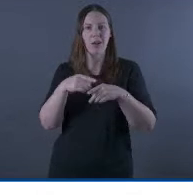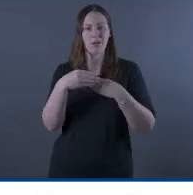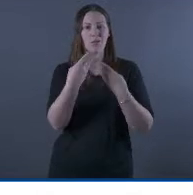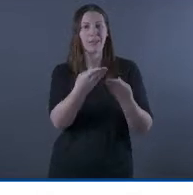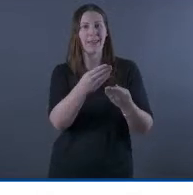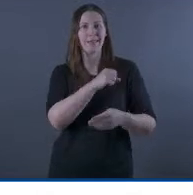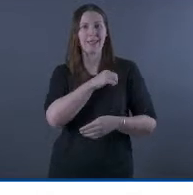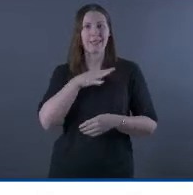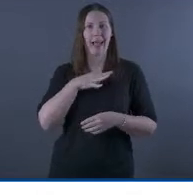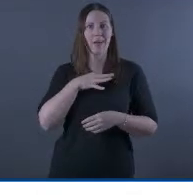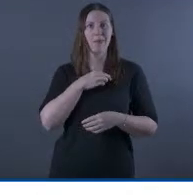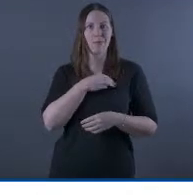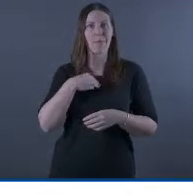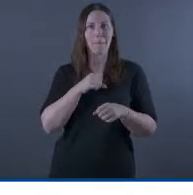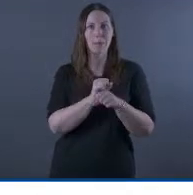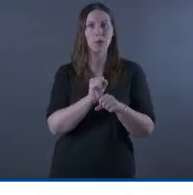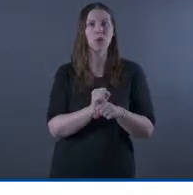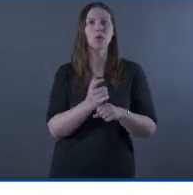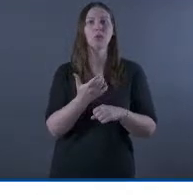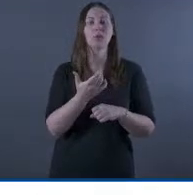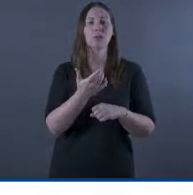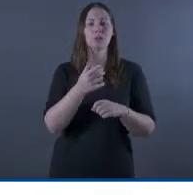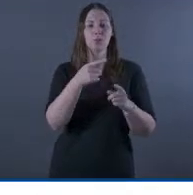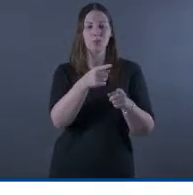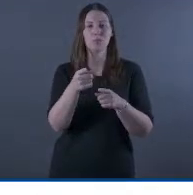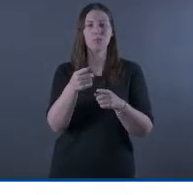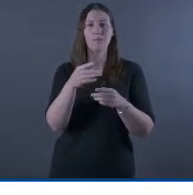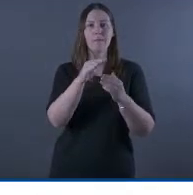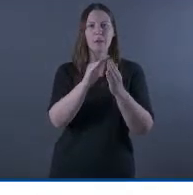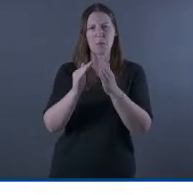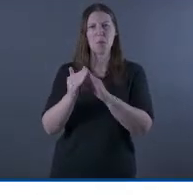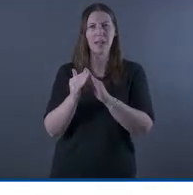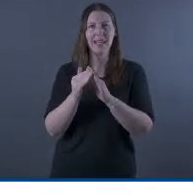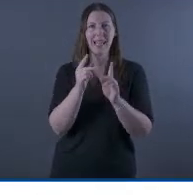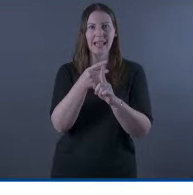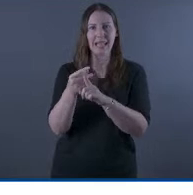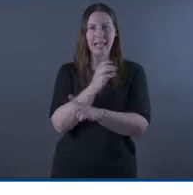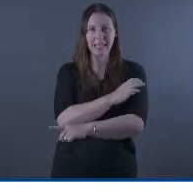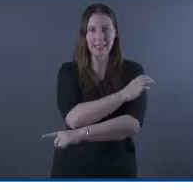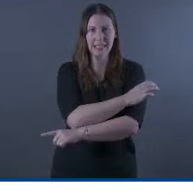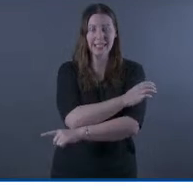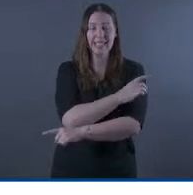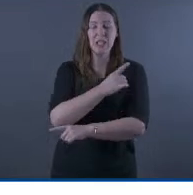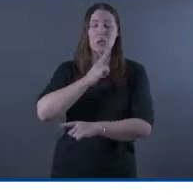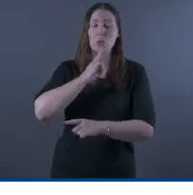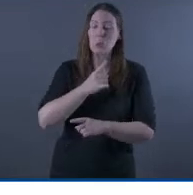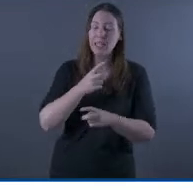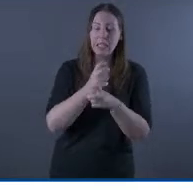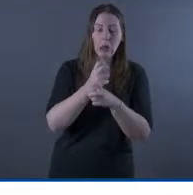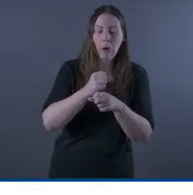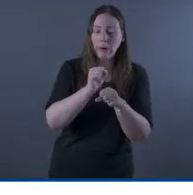So it's been stretching our resources pretty thin but I will also say that our staff is so motivated and inspired to do this work.